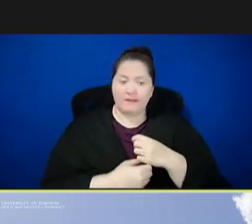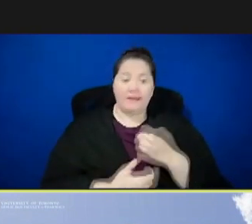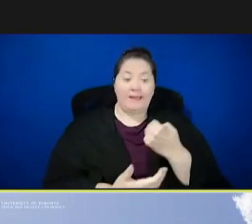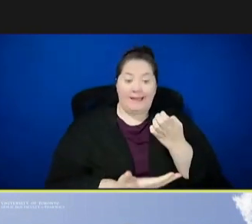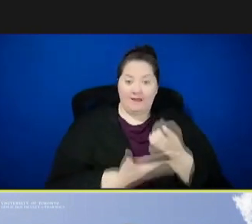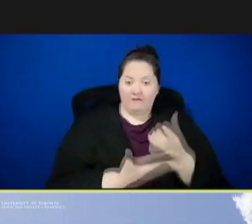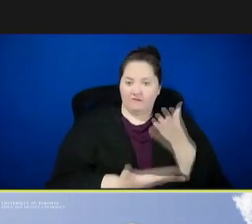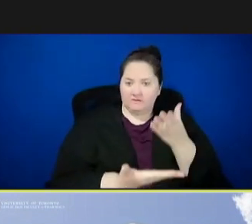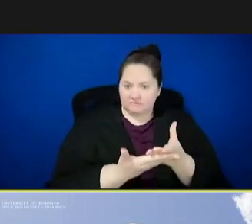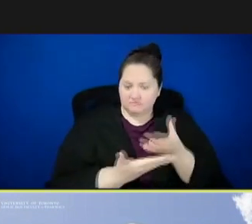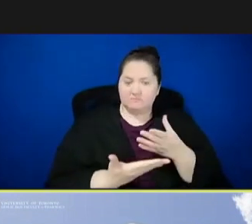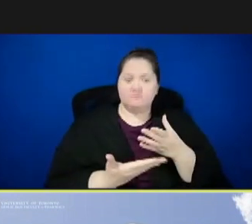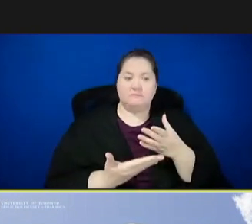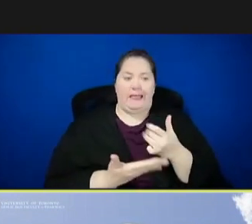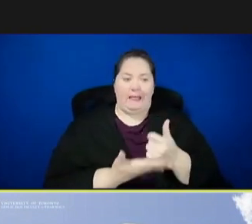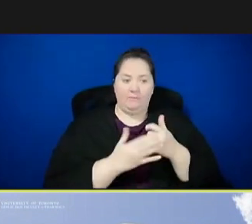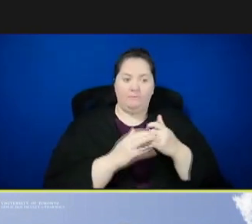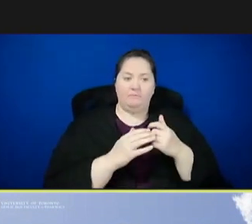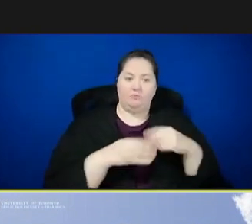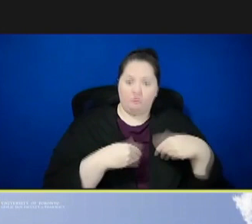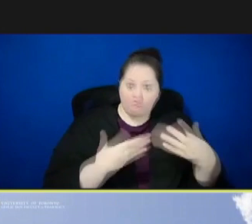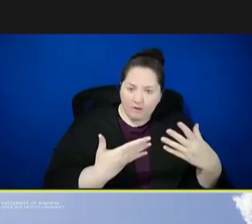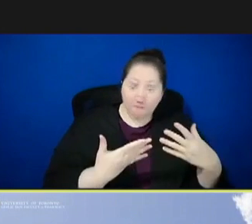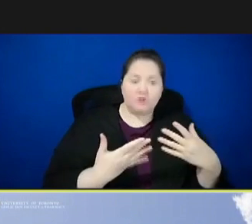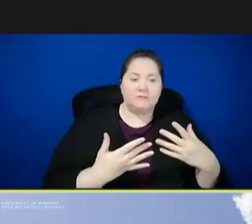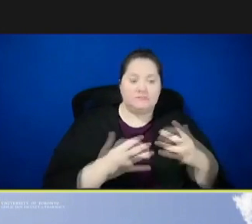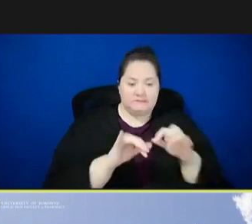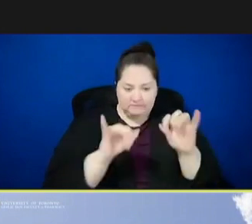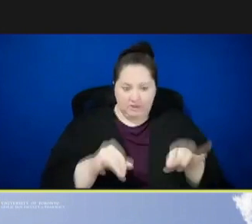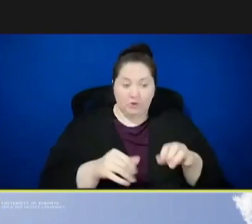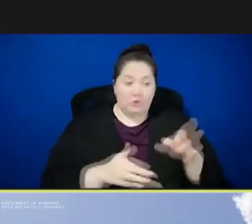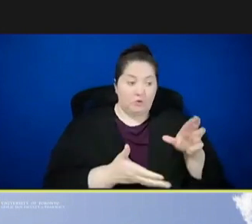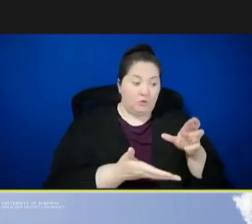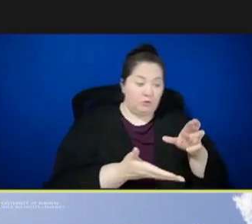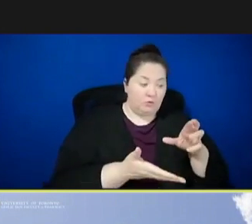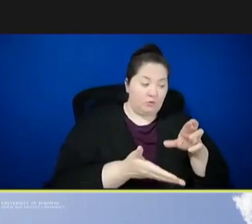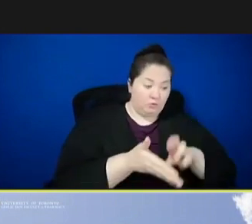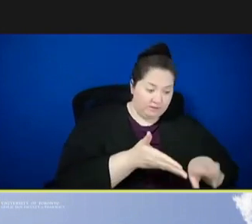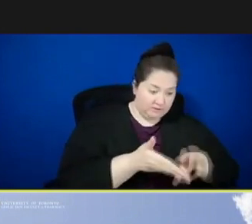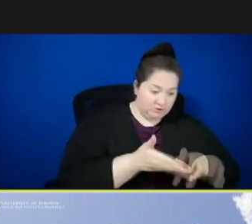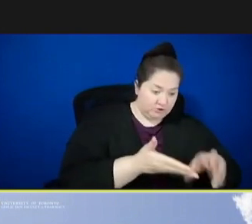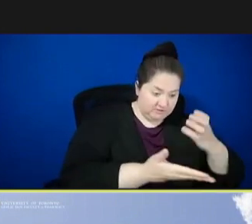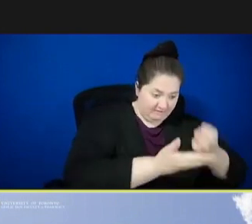providers systematically integrate research evidence about pain care into how they plan